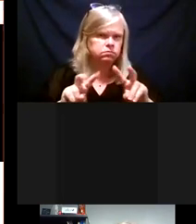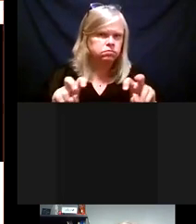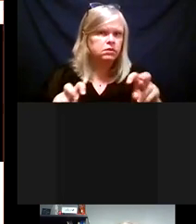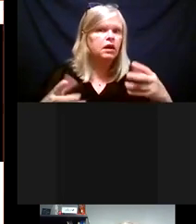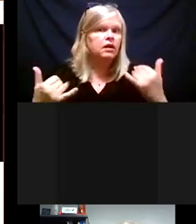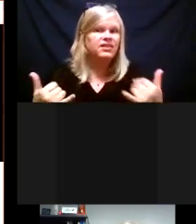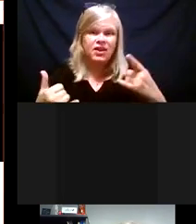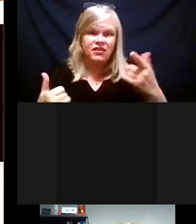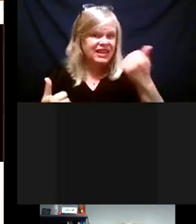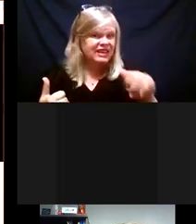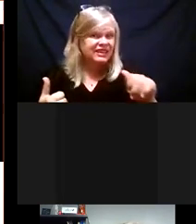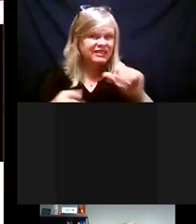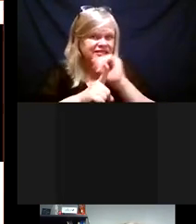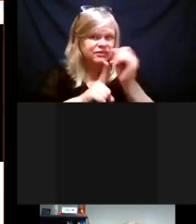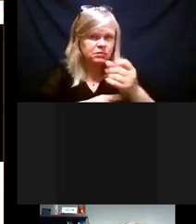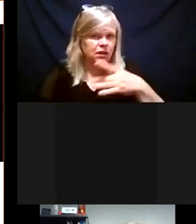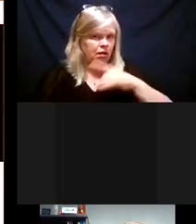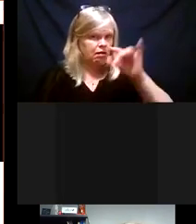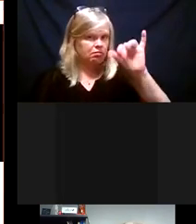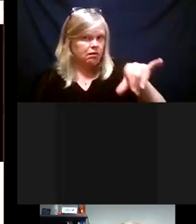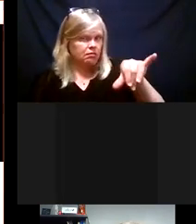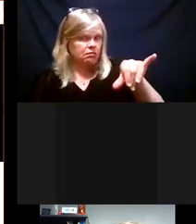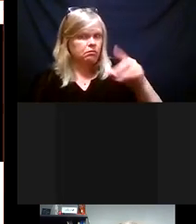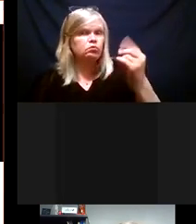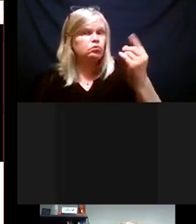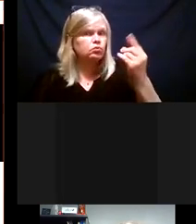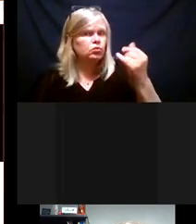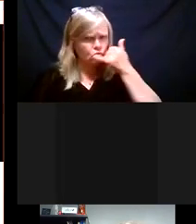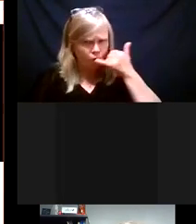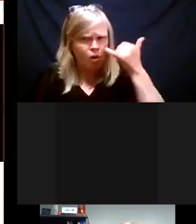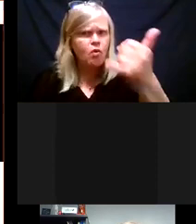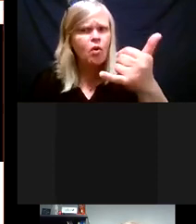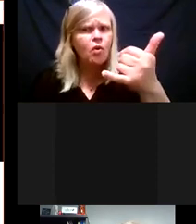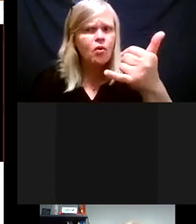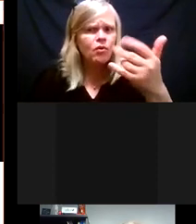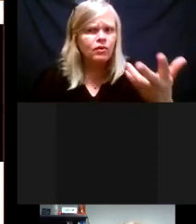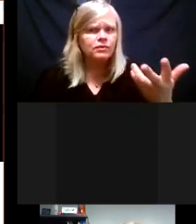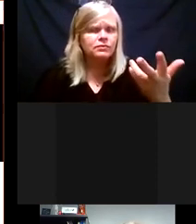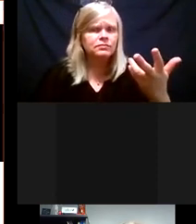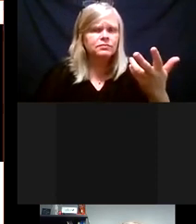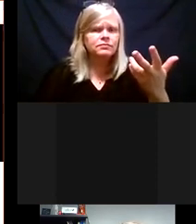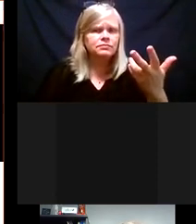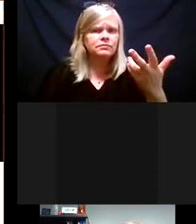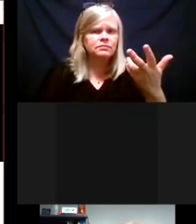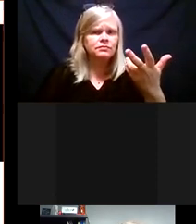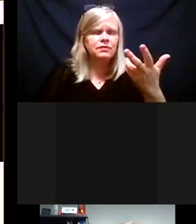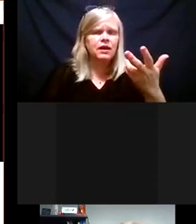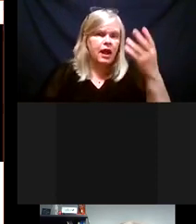HAVE ANY OF THESE ISSUES GIVE US A CALL AND WE WILL GIVE YOU SOME ADVICE REGARDING IT. YOU CAN LET YOUR SUPERVISOR IN,